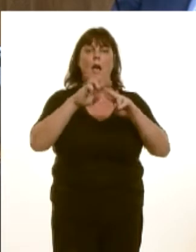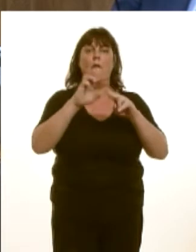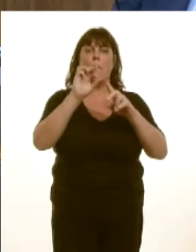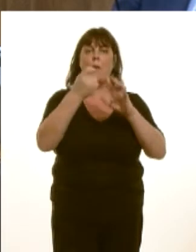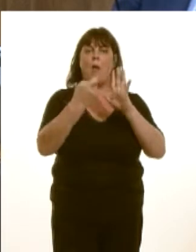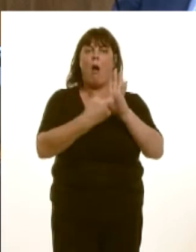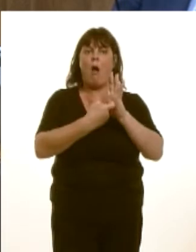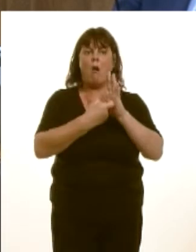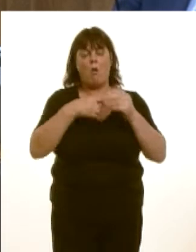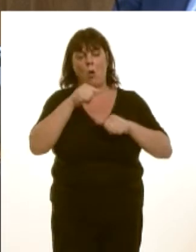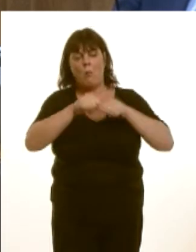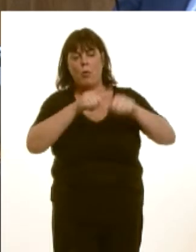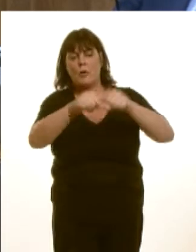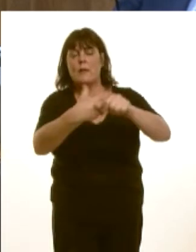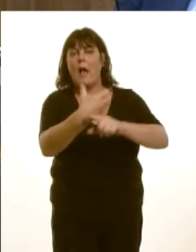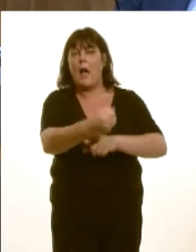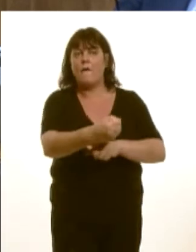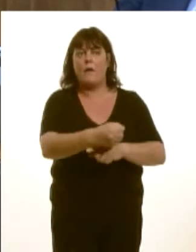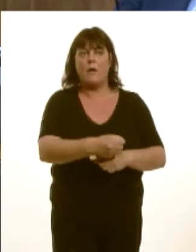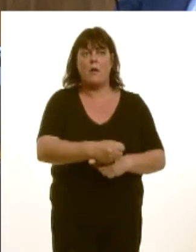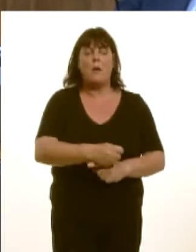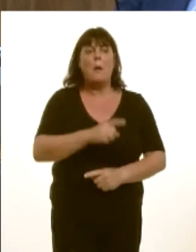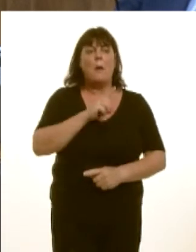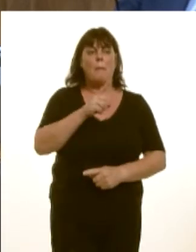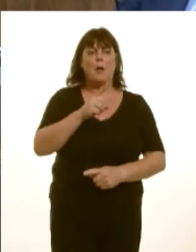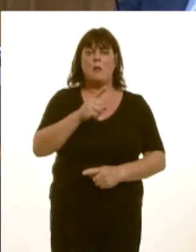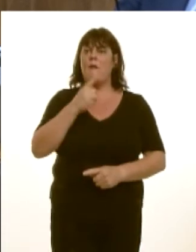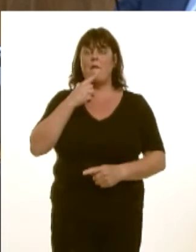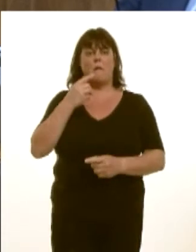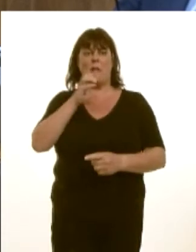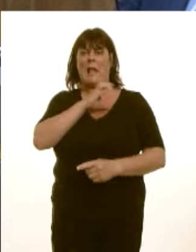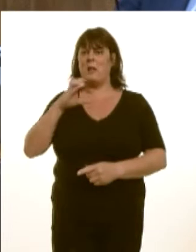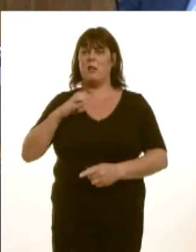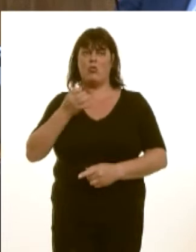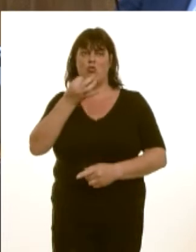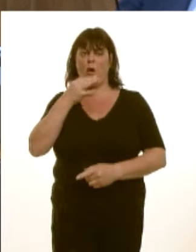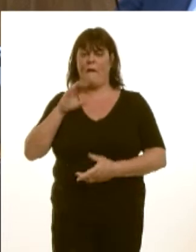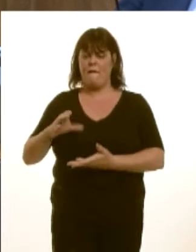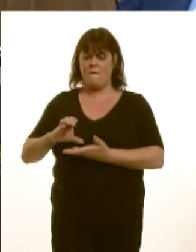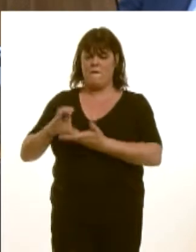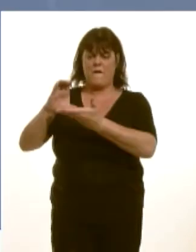However, simply throwing money at pharmaceutical companies, which is what the cancer drugs fund does, is not the way forward for Wales.